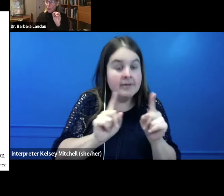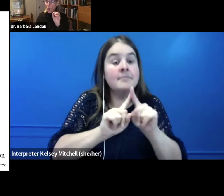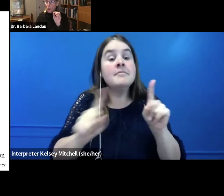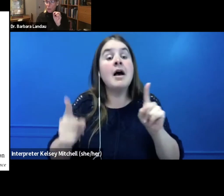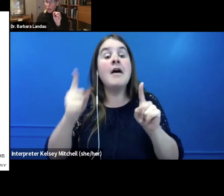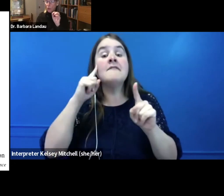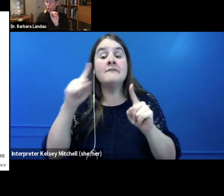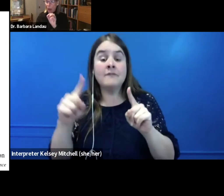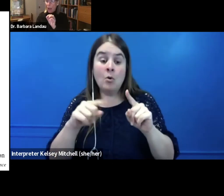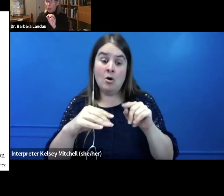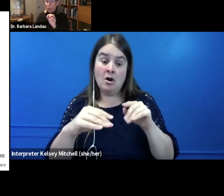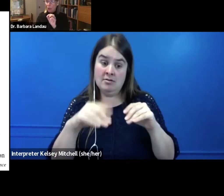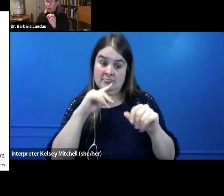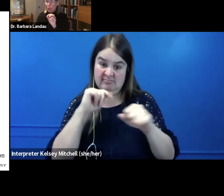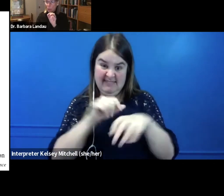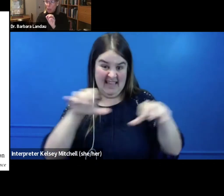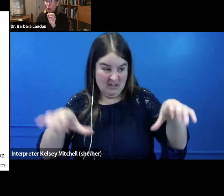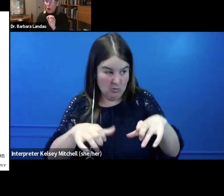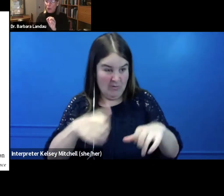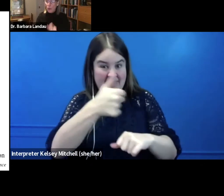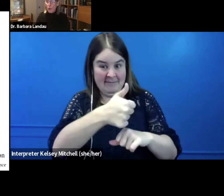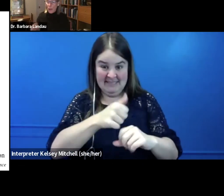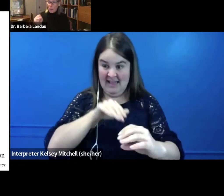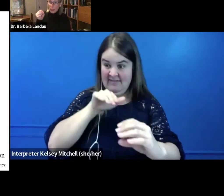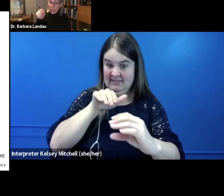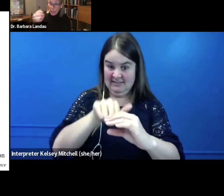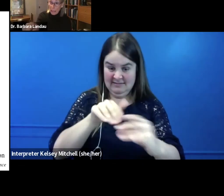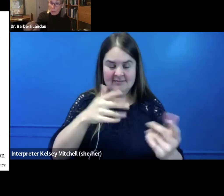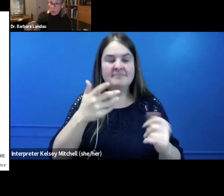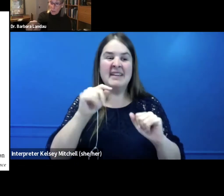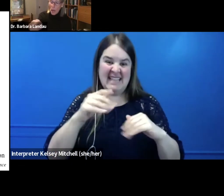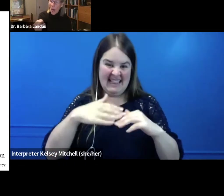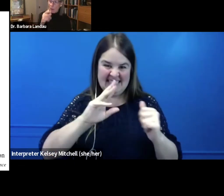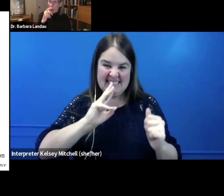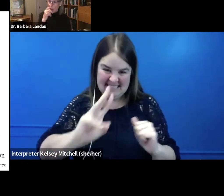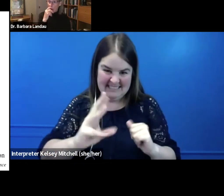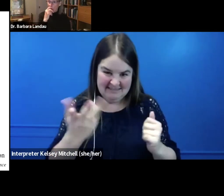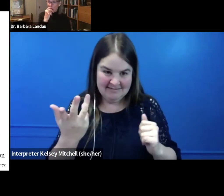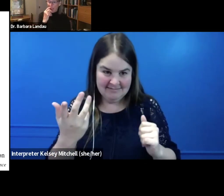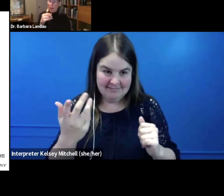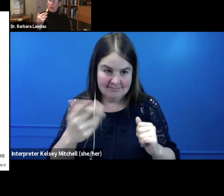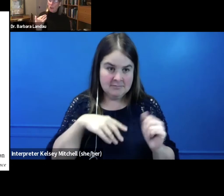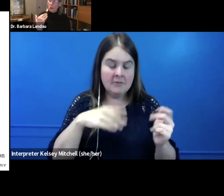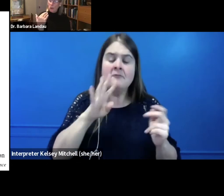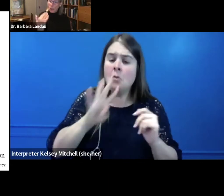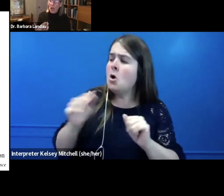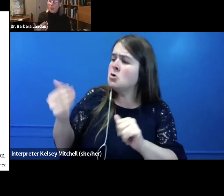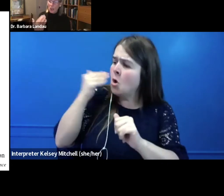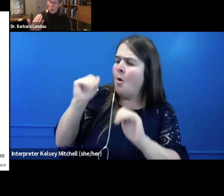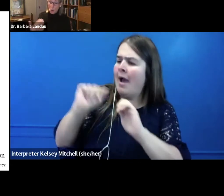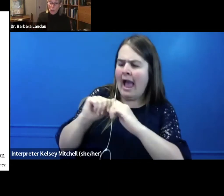asymptote for action it's much harder for them to get it into the slot